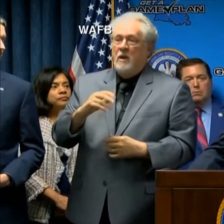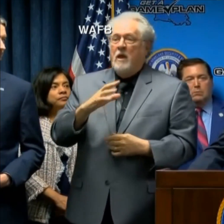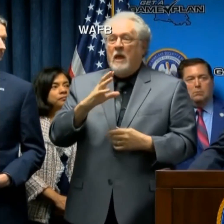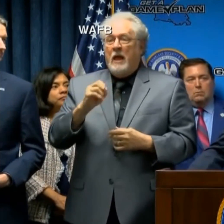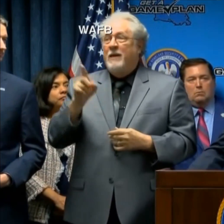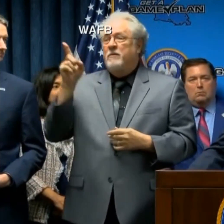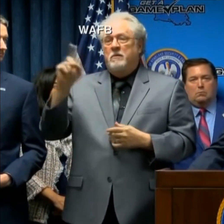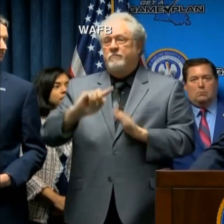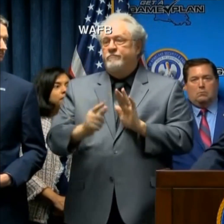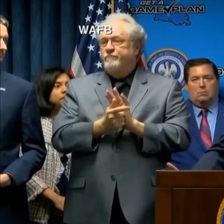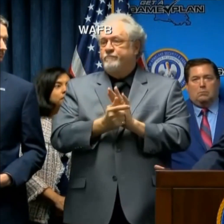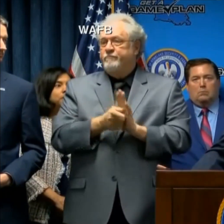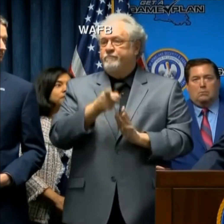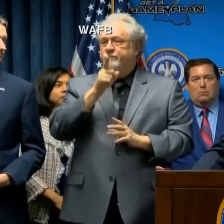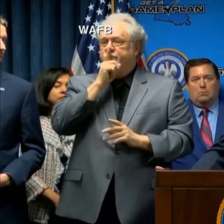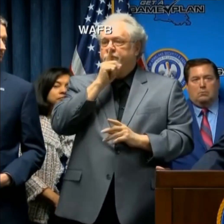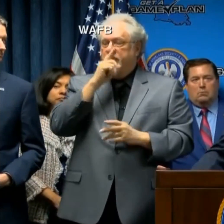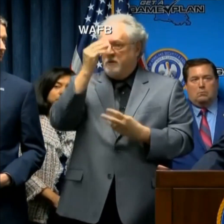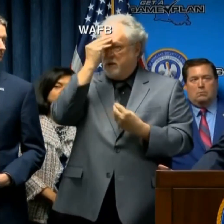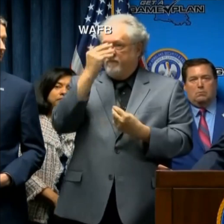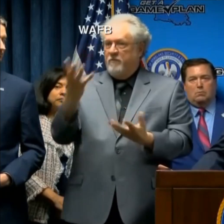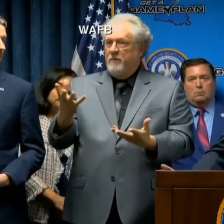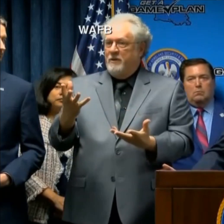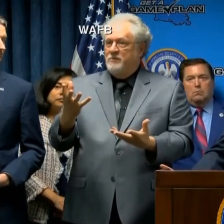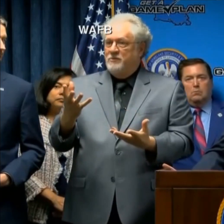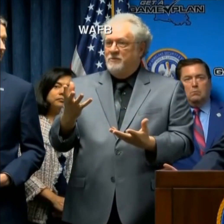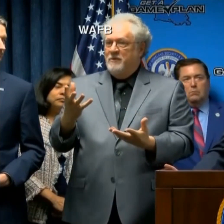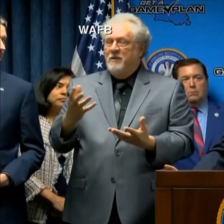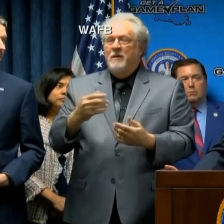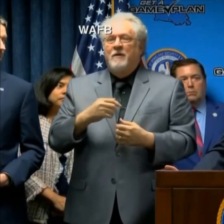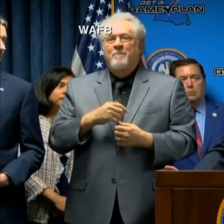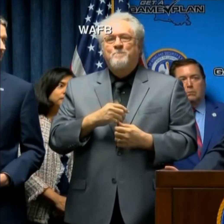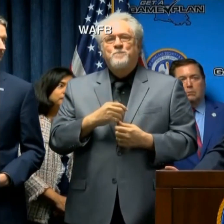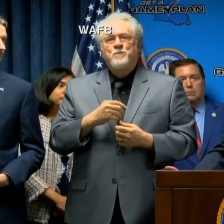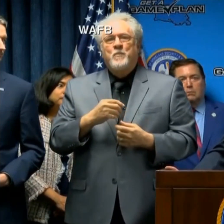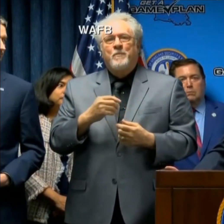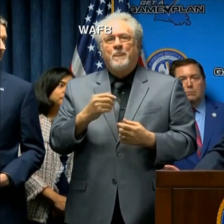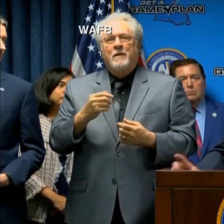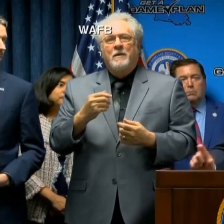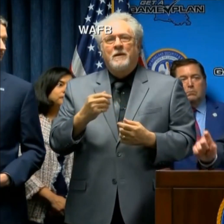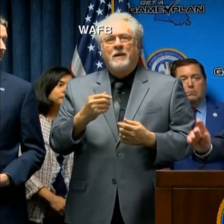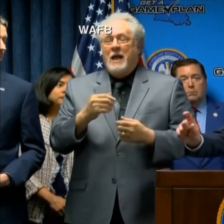prohibit us from giving certain information that would not only identify